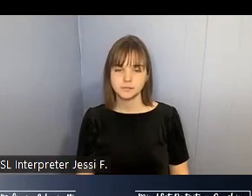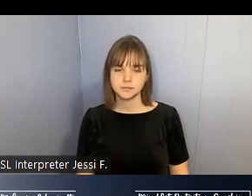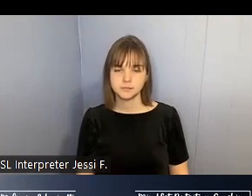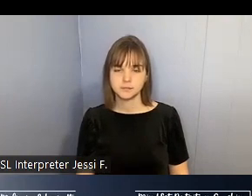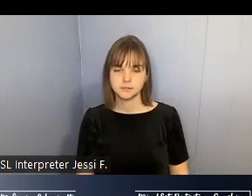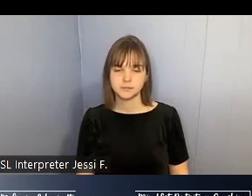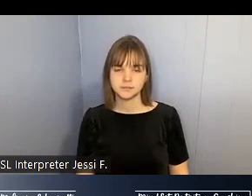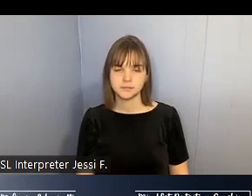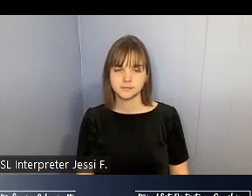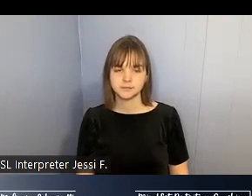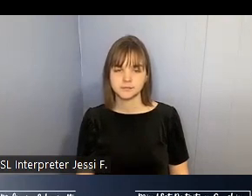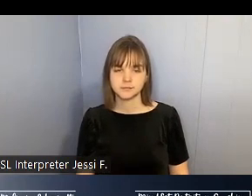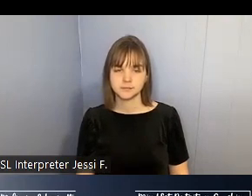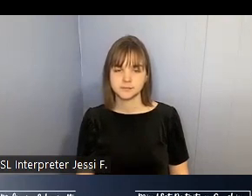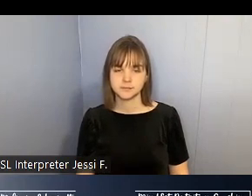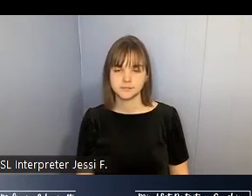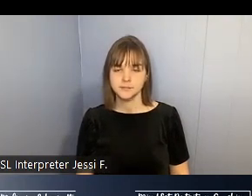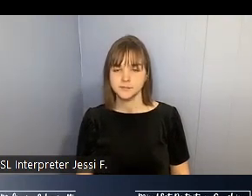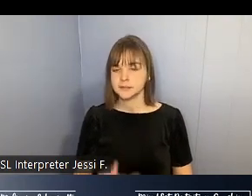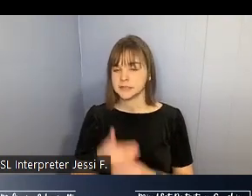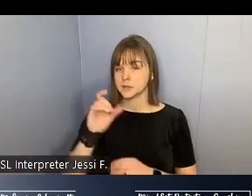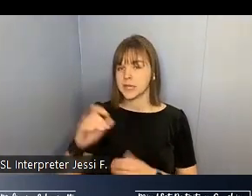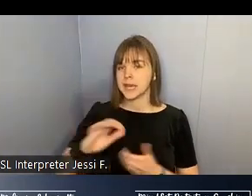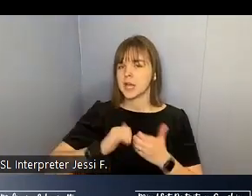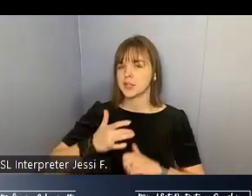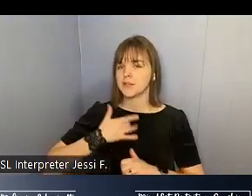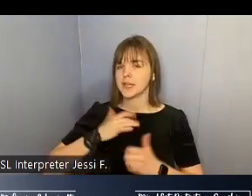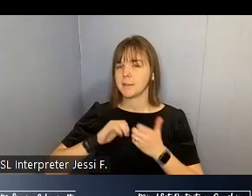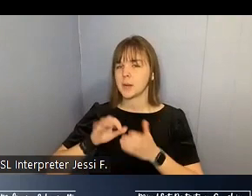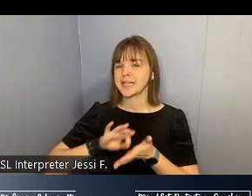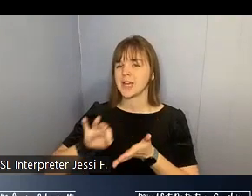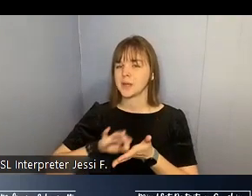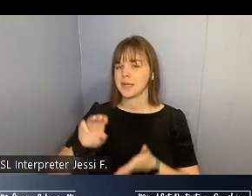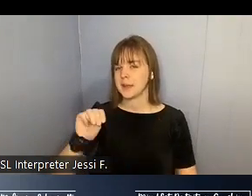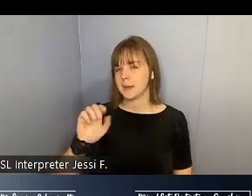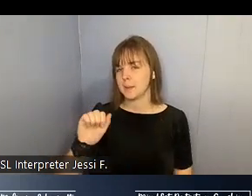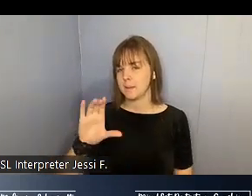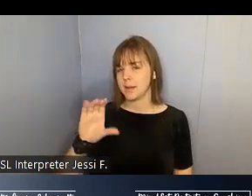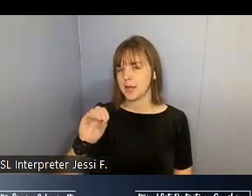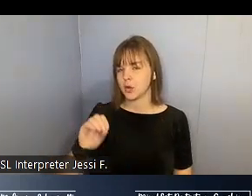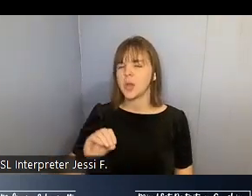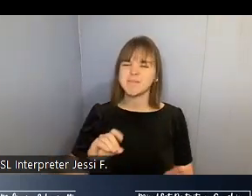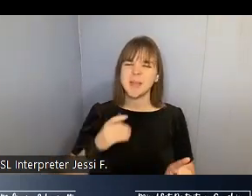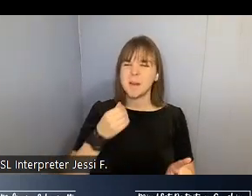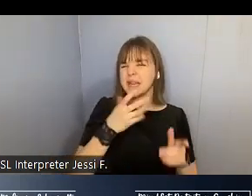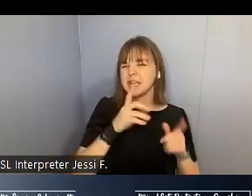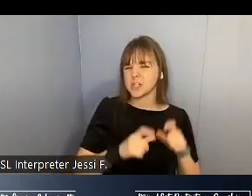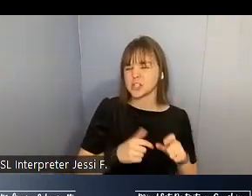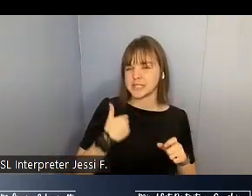Thank you. And next question, how do you feel about counting macros? There are a couple of nutrition-focused questions.